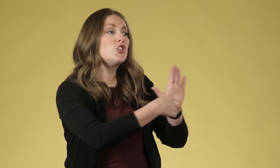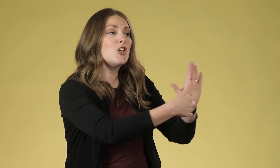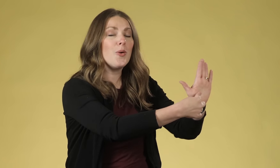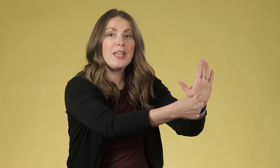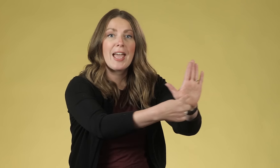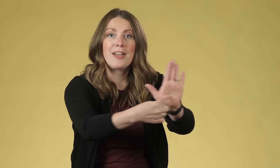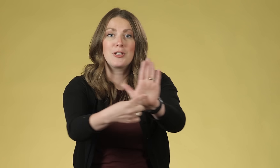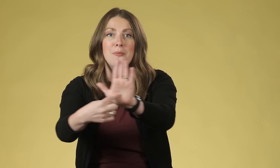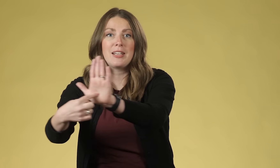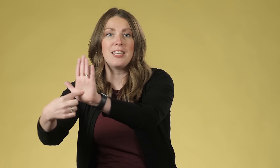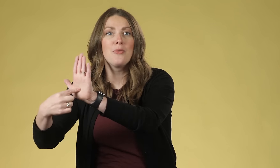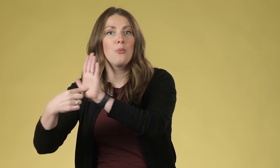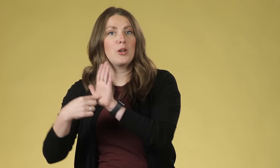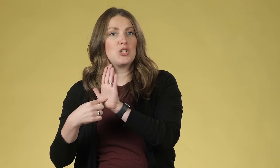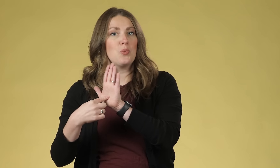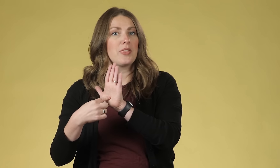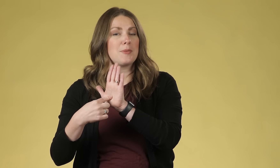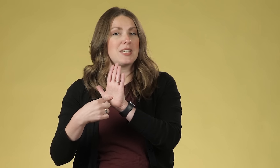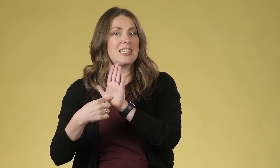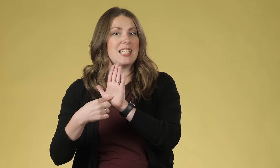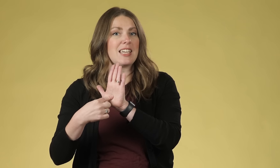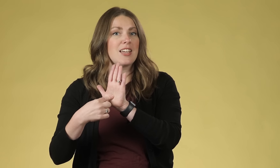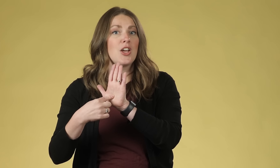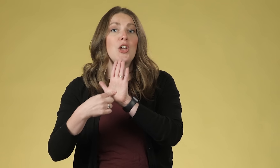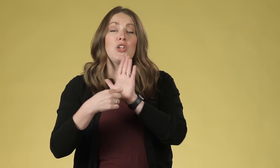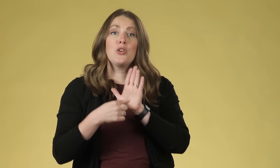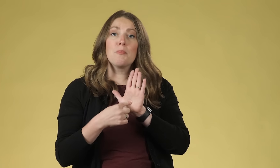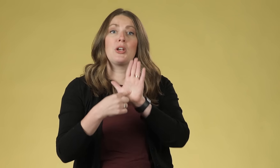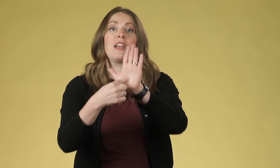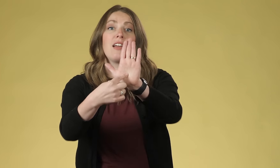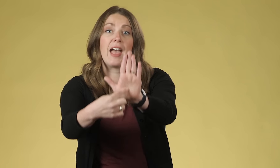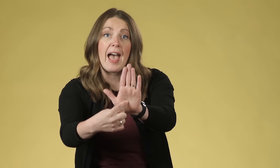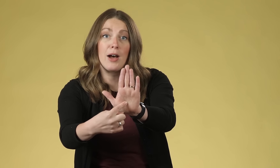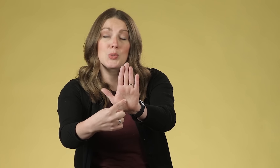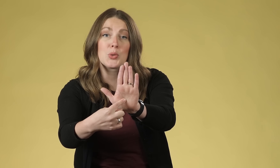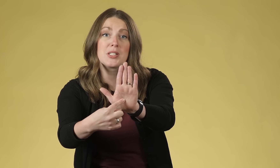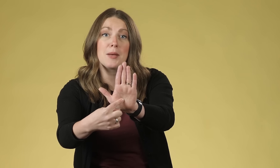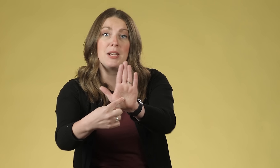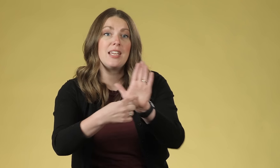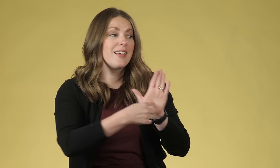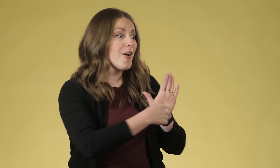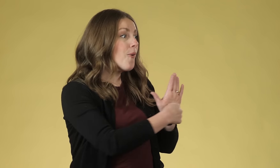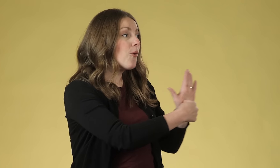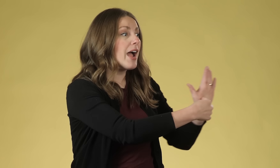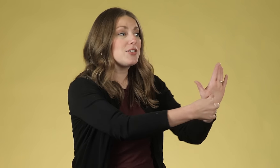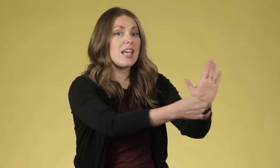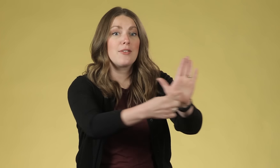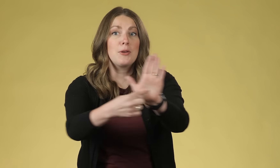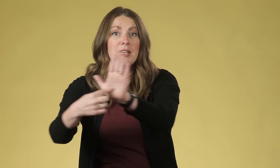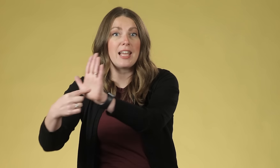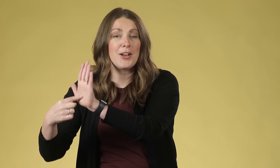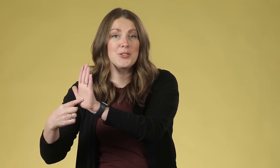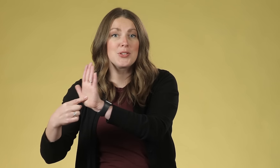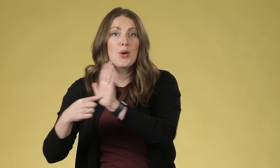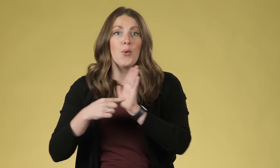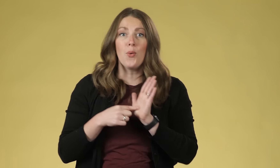Showing everybody what you want them to see. You can put it out towards somebody or out to everybody else.